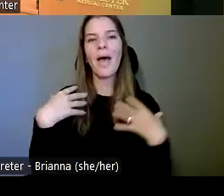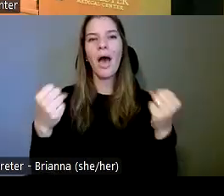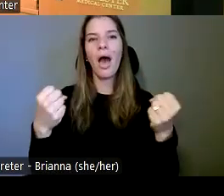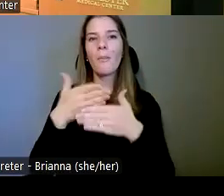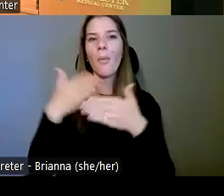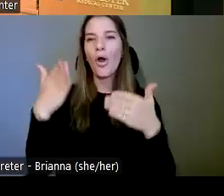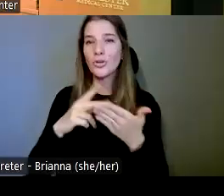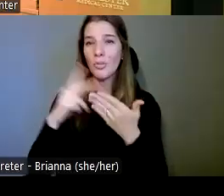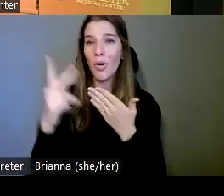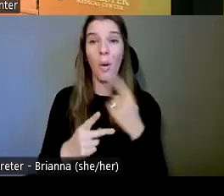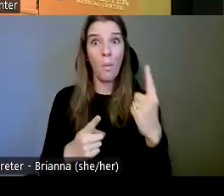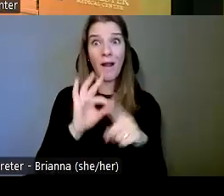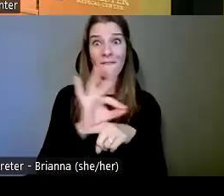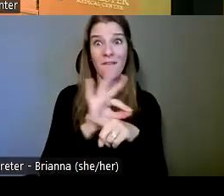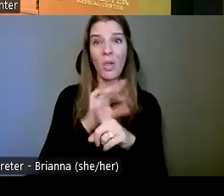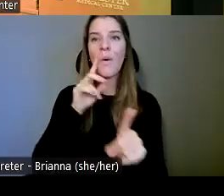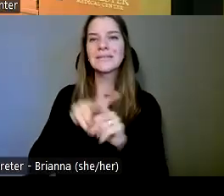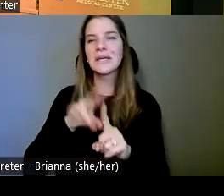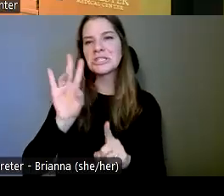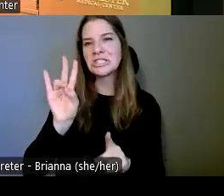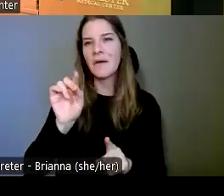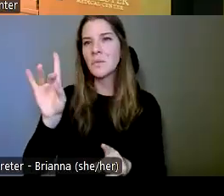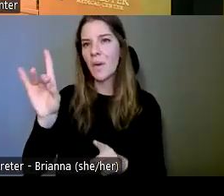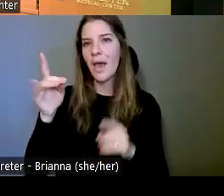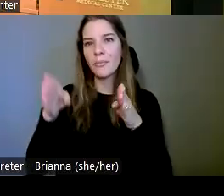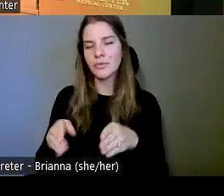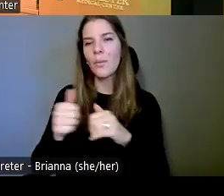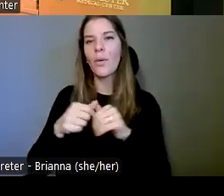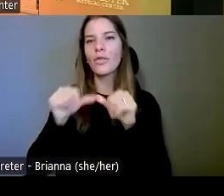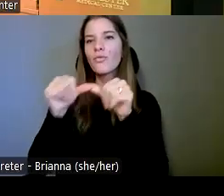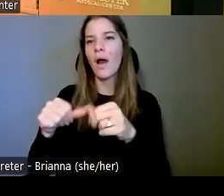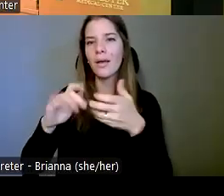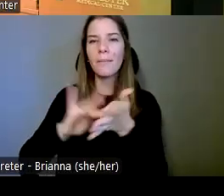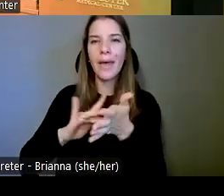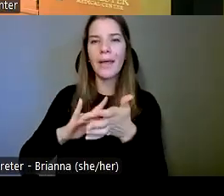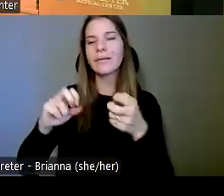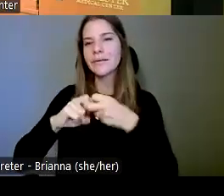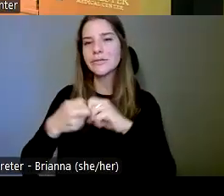between seven and 10 people with mental illness, chronic medical issues, psychosocial challenges,